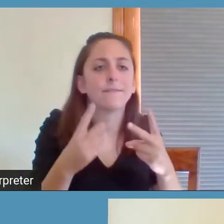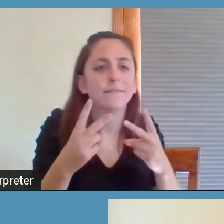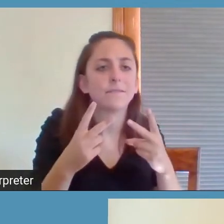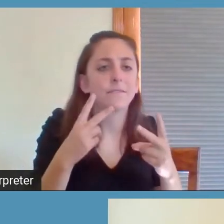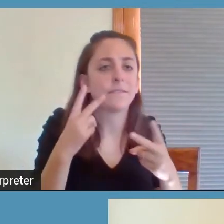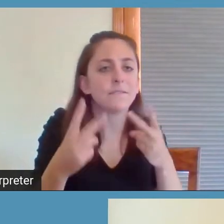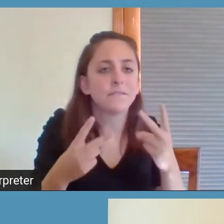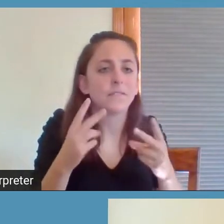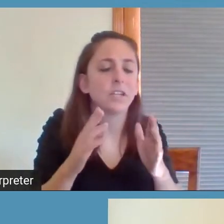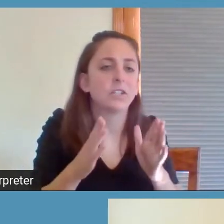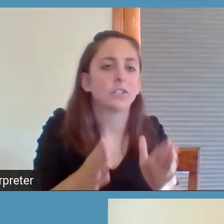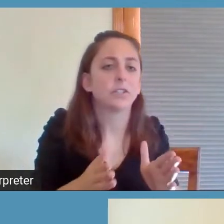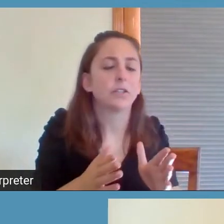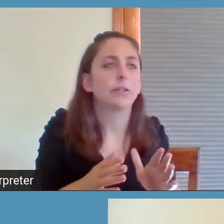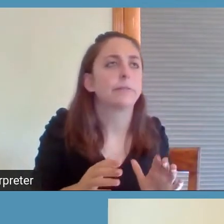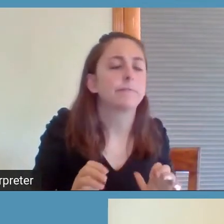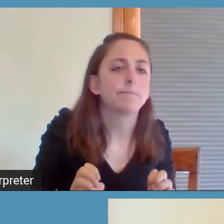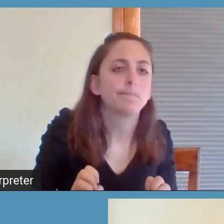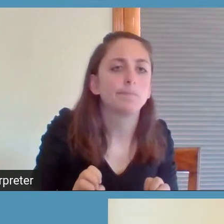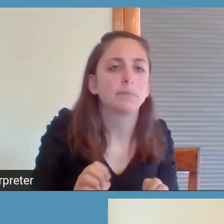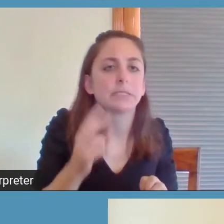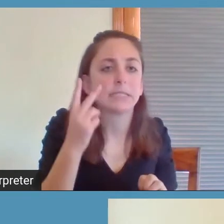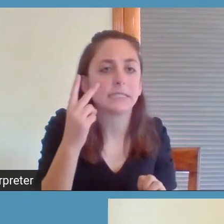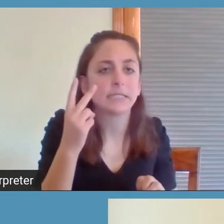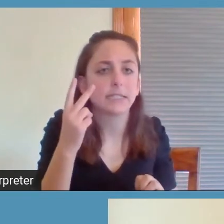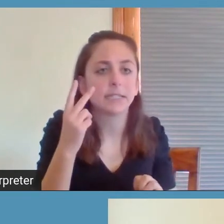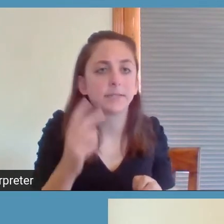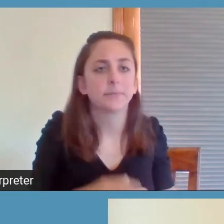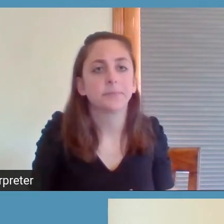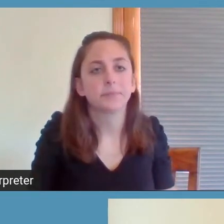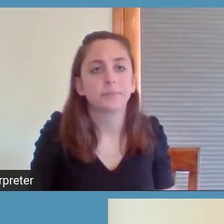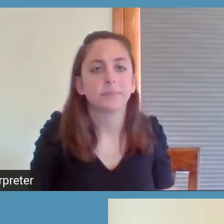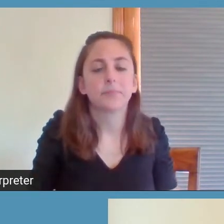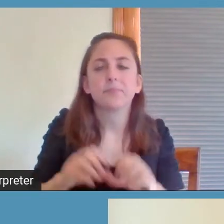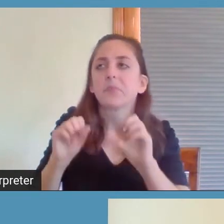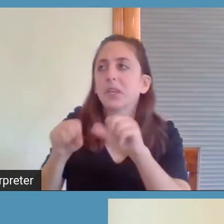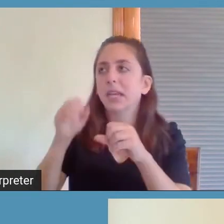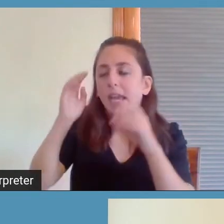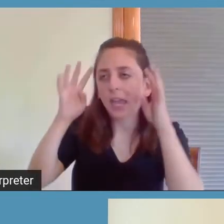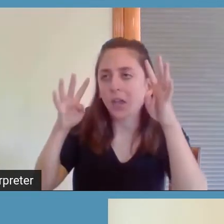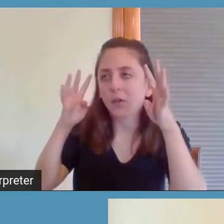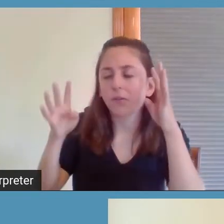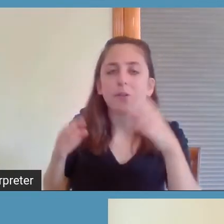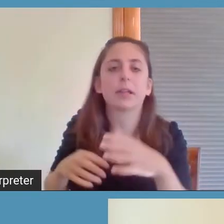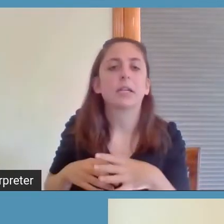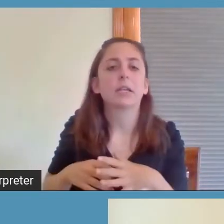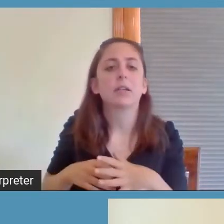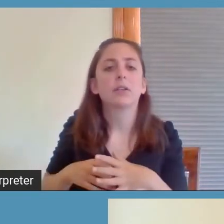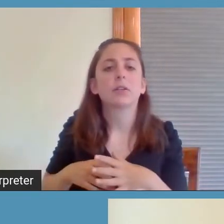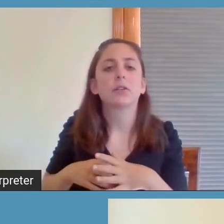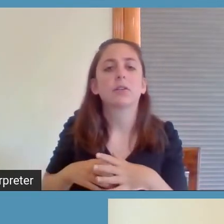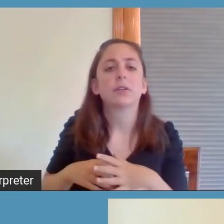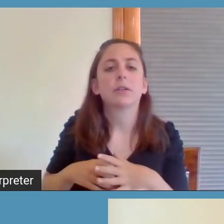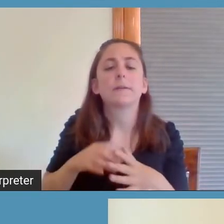surge on your own website perhaps you can create um i'm sure you're just like with websites comes